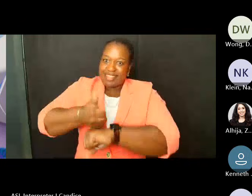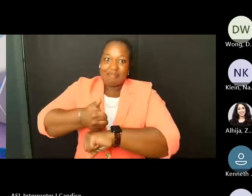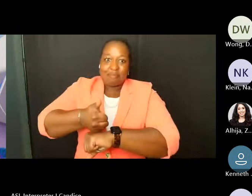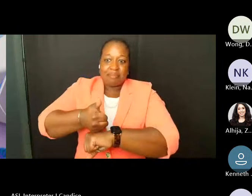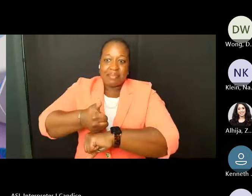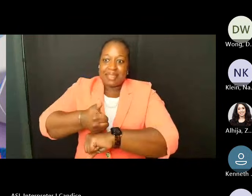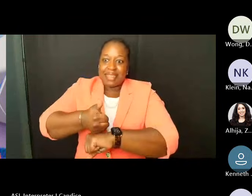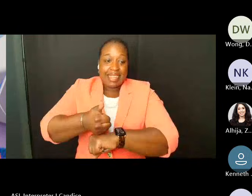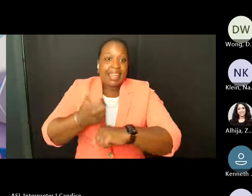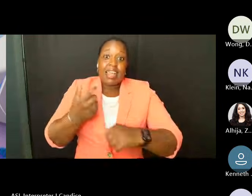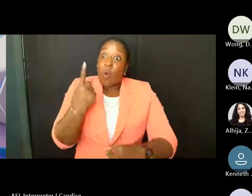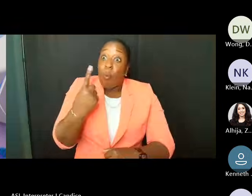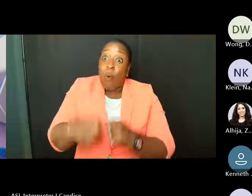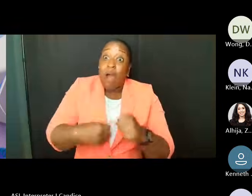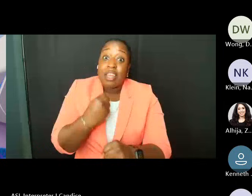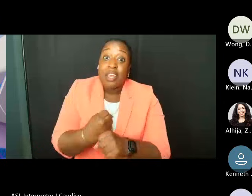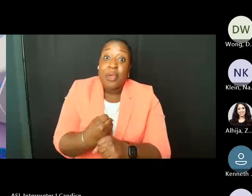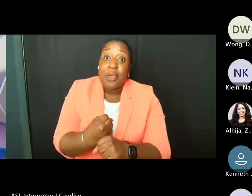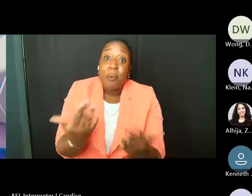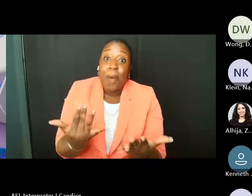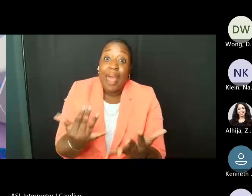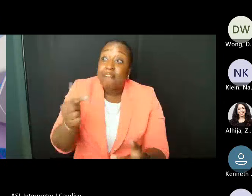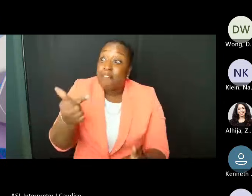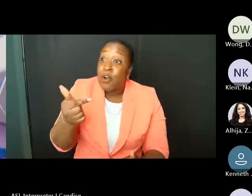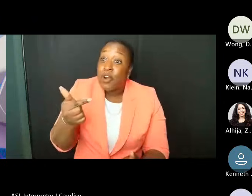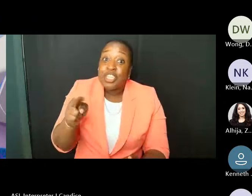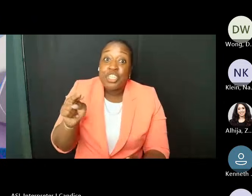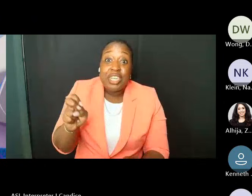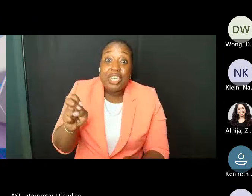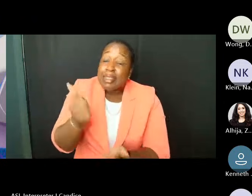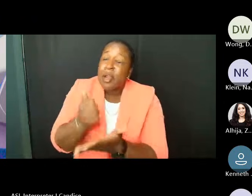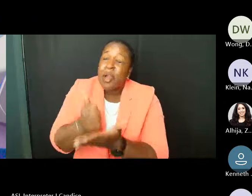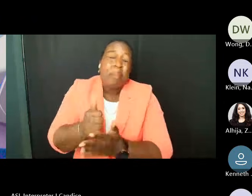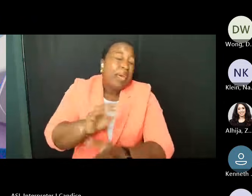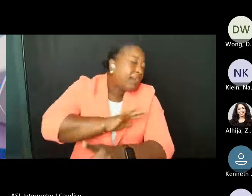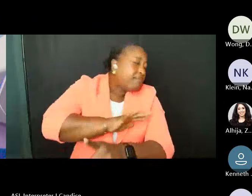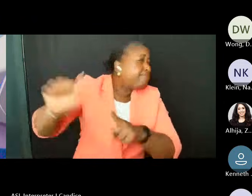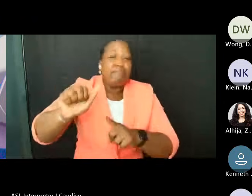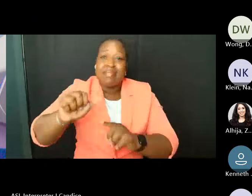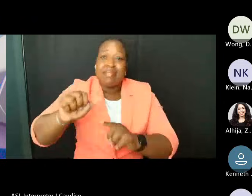time to gene therapy is a fantastic time to use to work on all of these things.